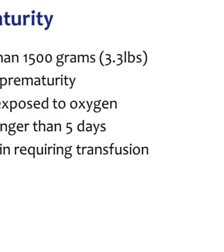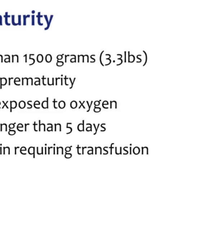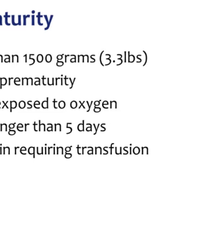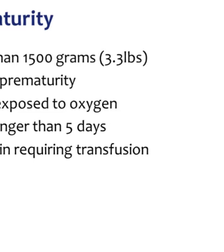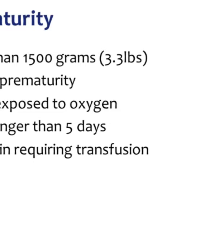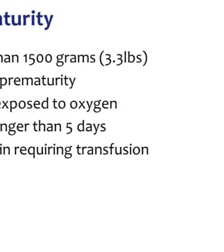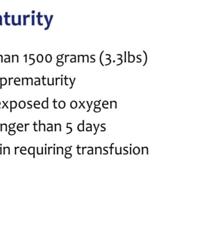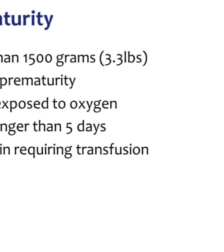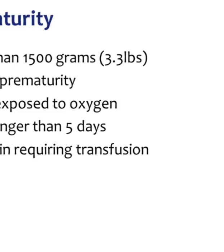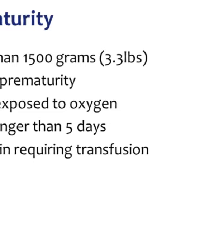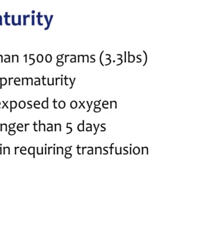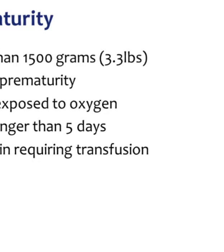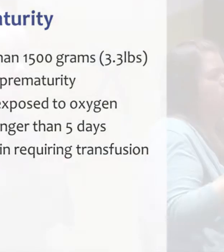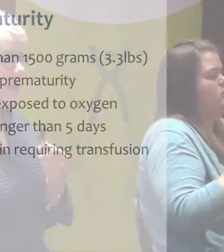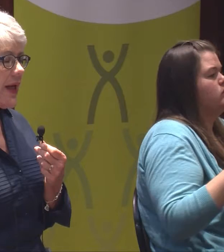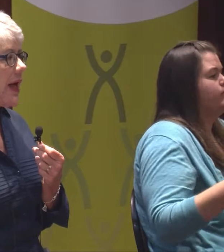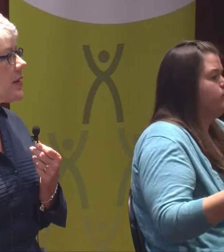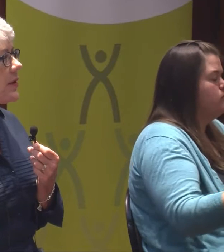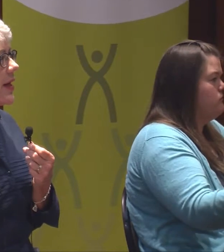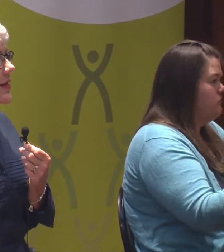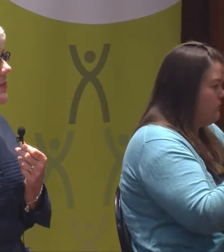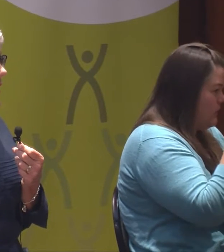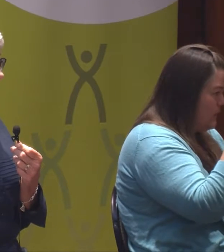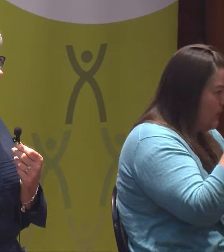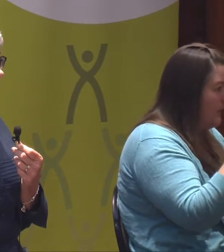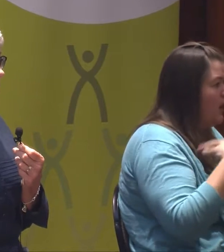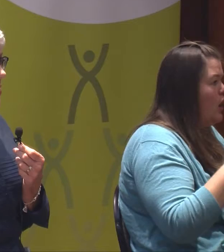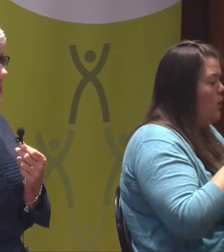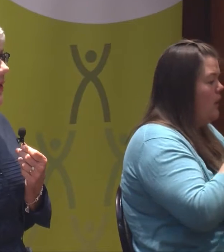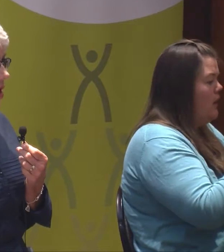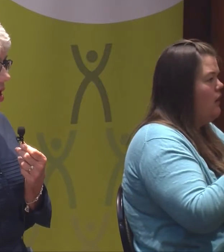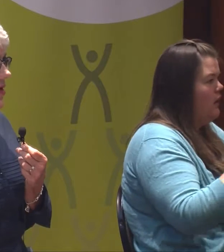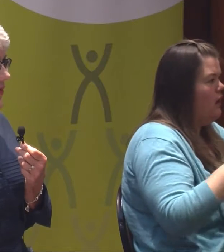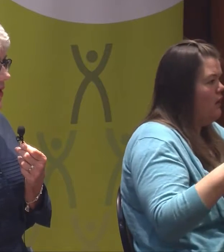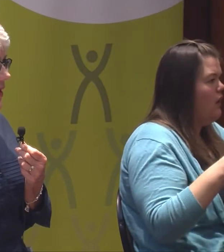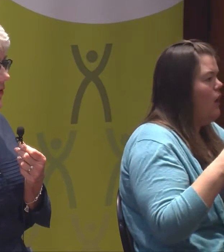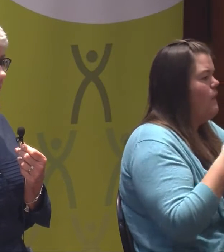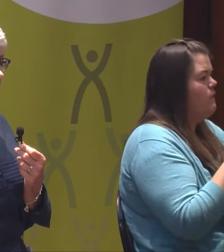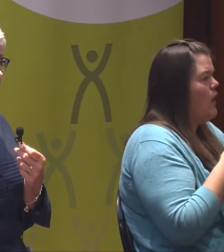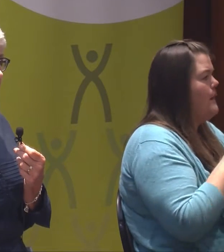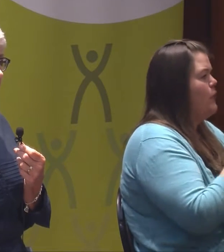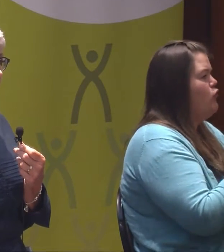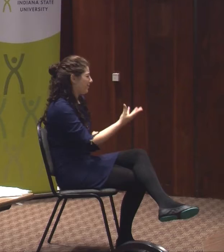information, and we categorized by etiology, by the cause of the deaf blindness.